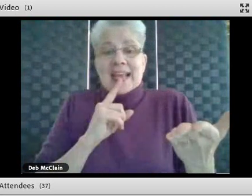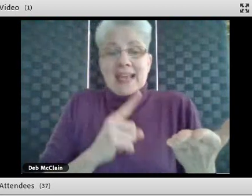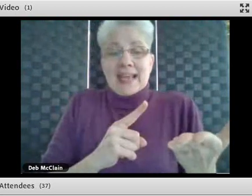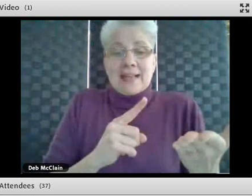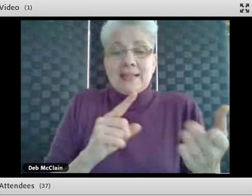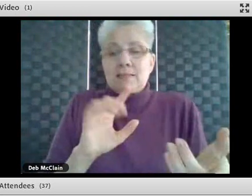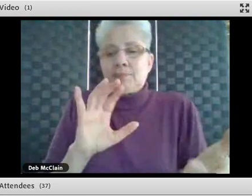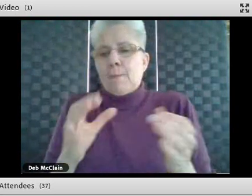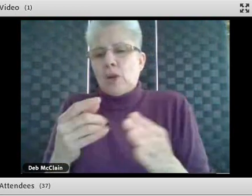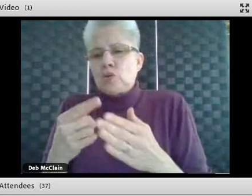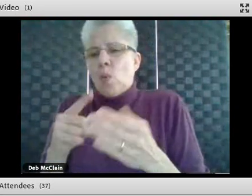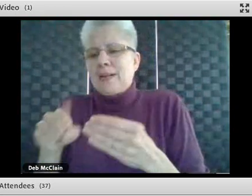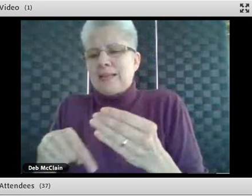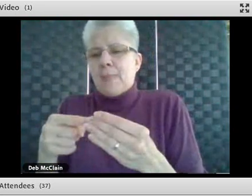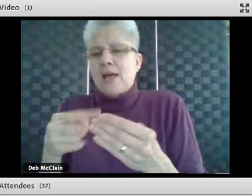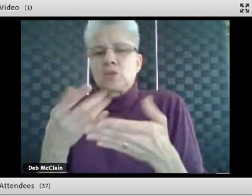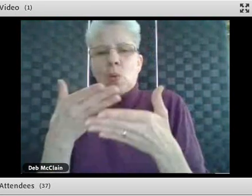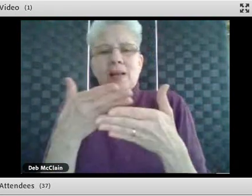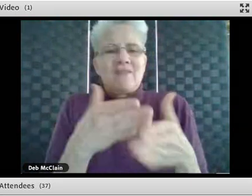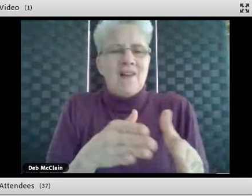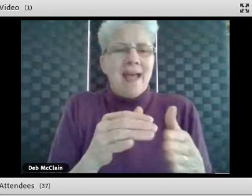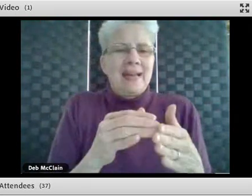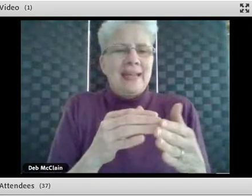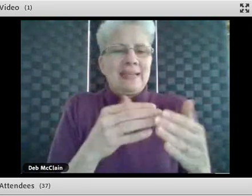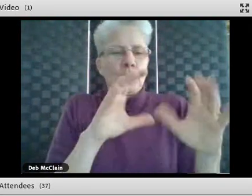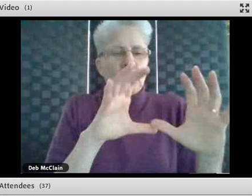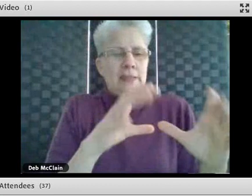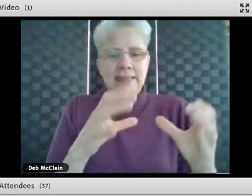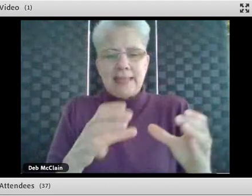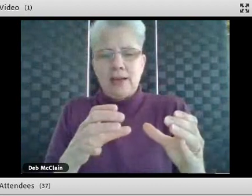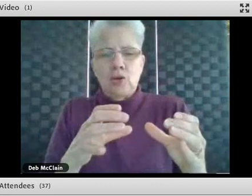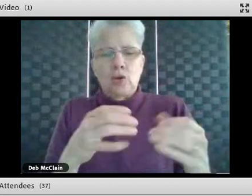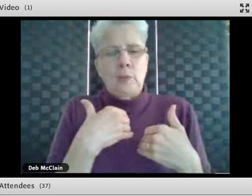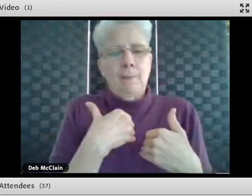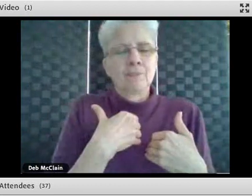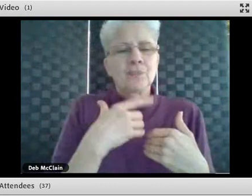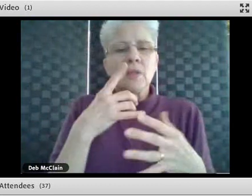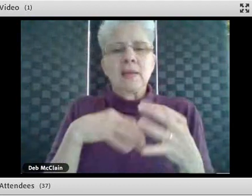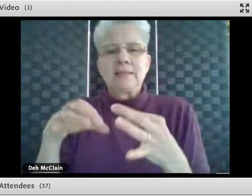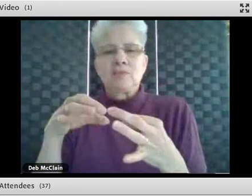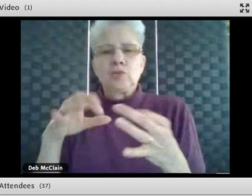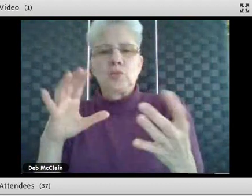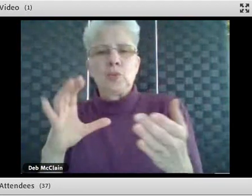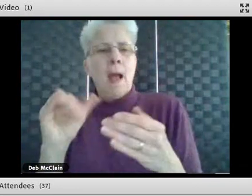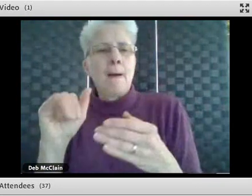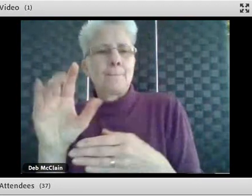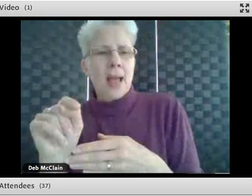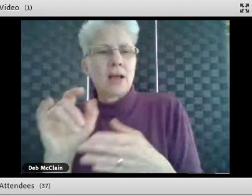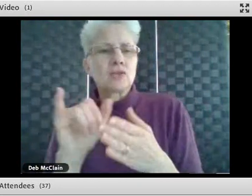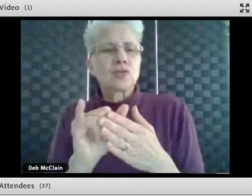So I also divide this up into container versus content attributes. So, this book, for example,